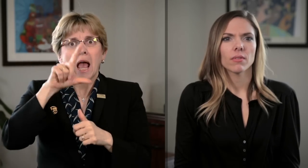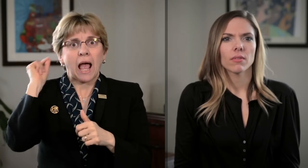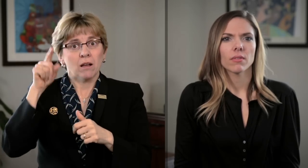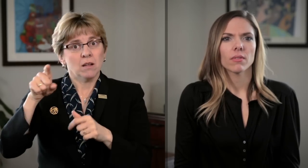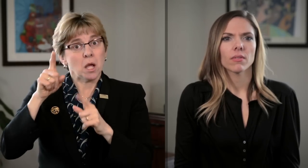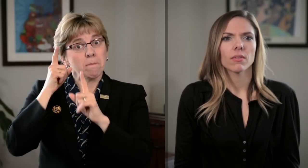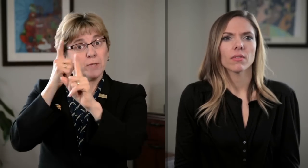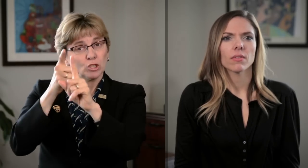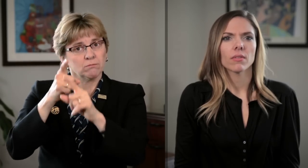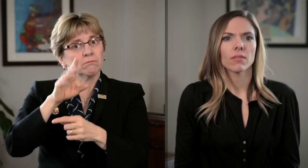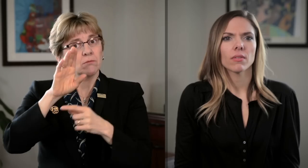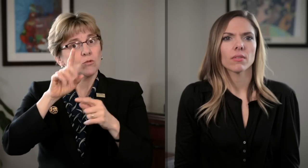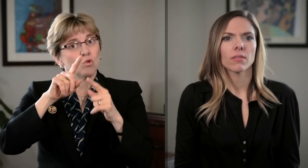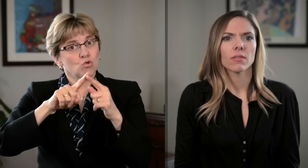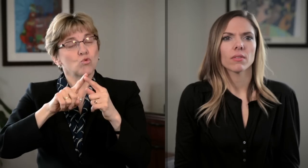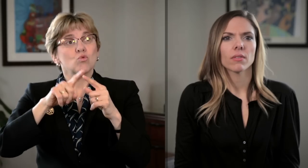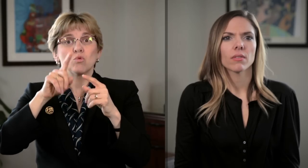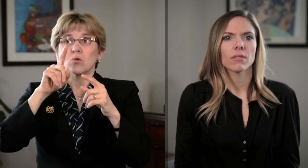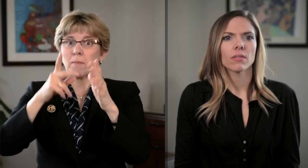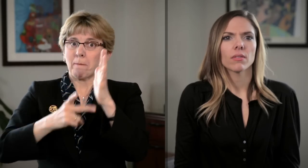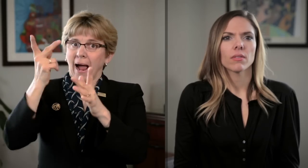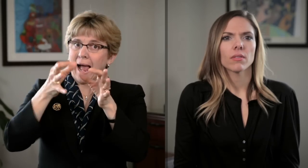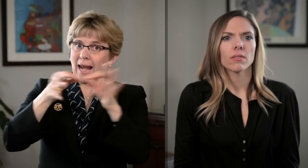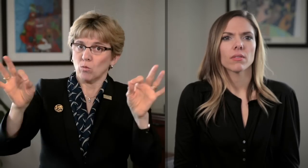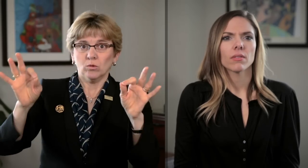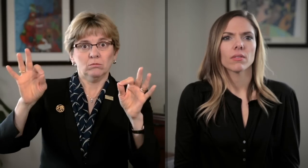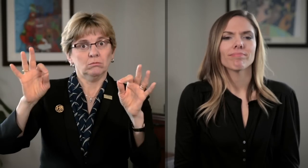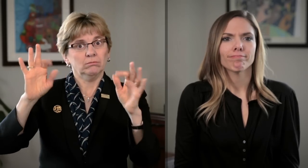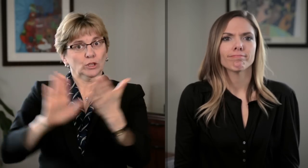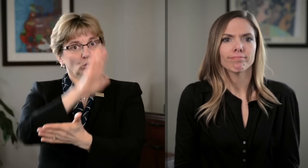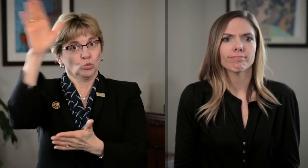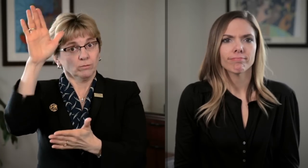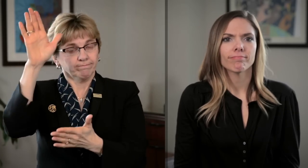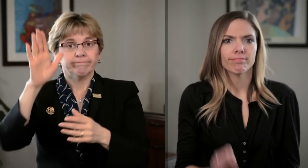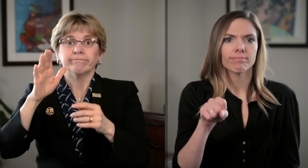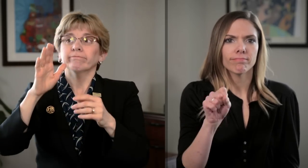Gallaudet's mission is to be a bilingual college.